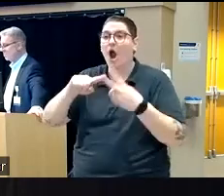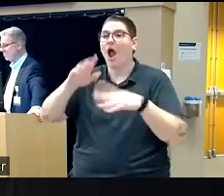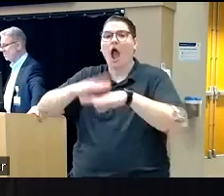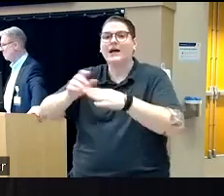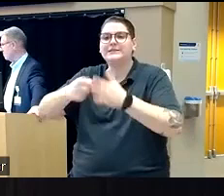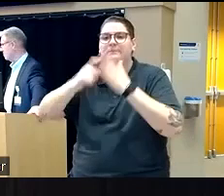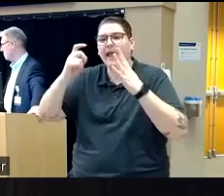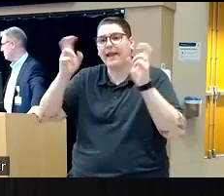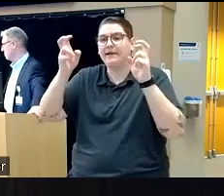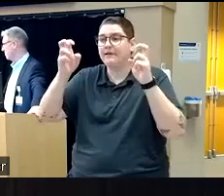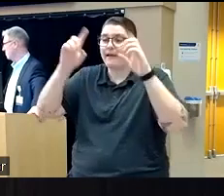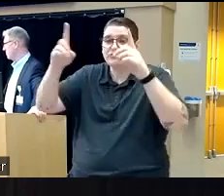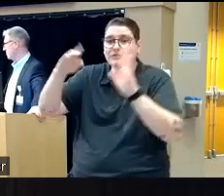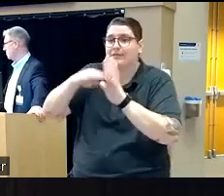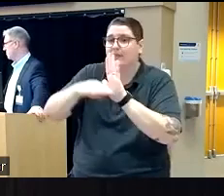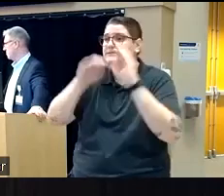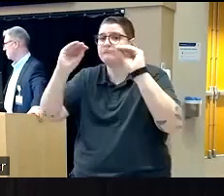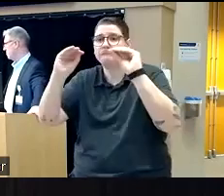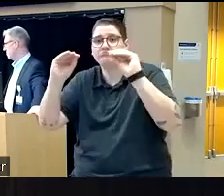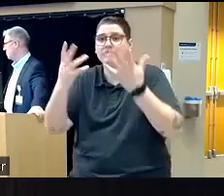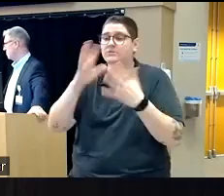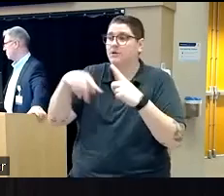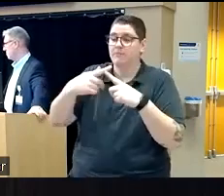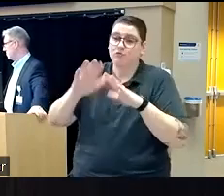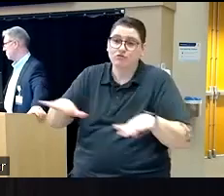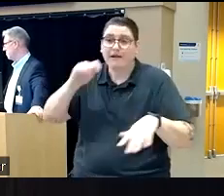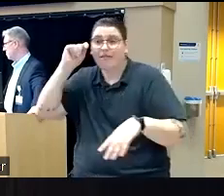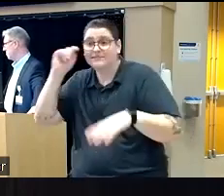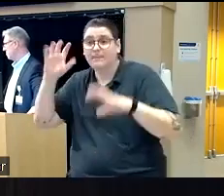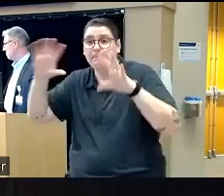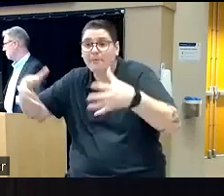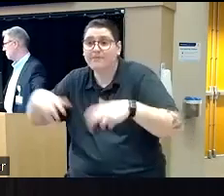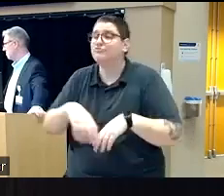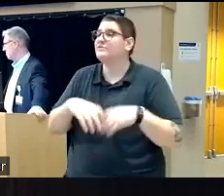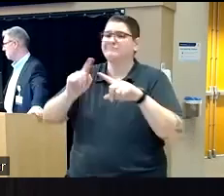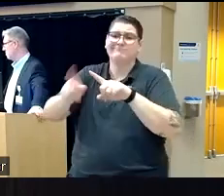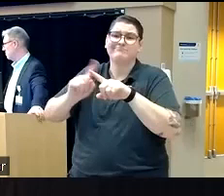experiences that talk about child adolescent population a variety of population specific